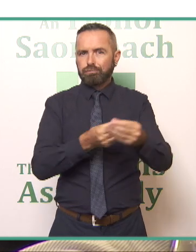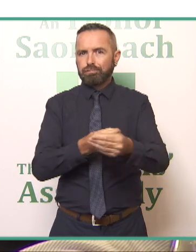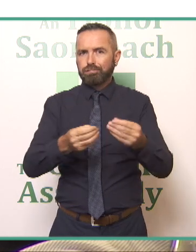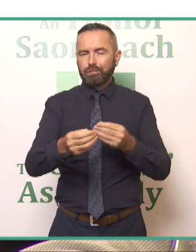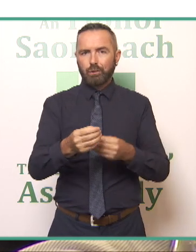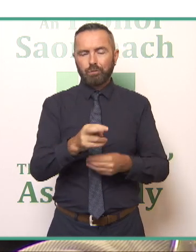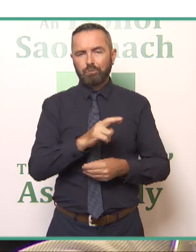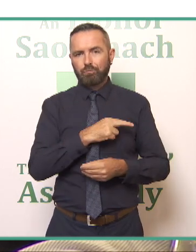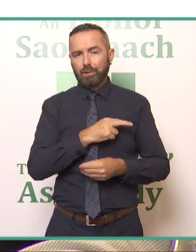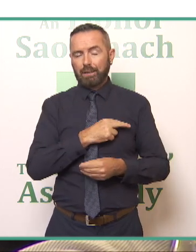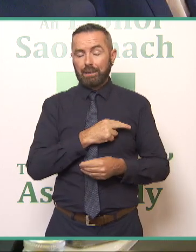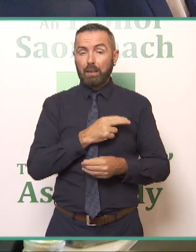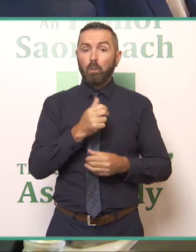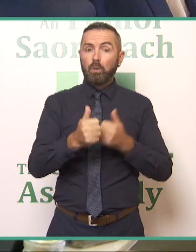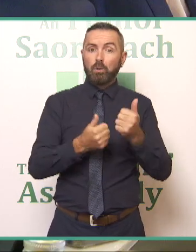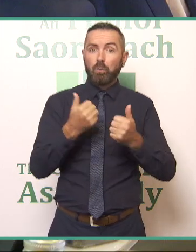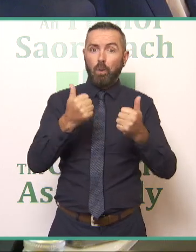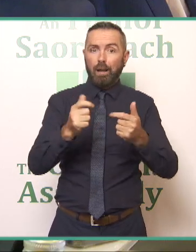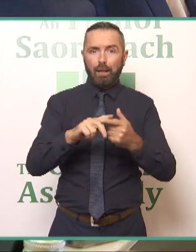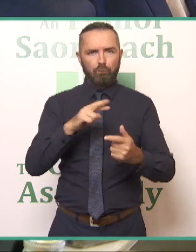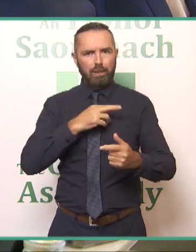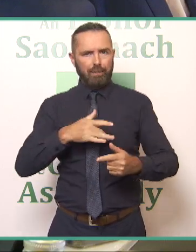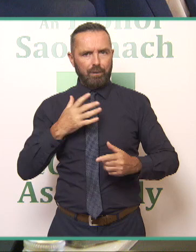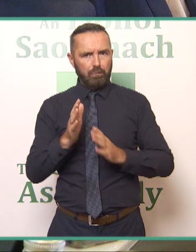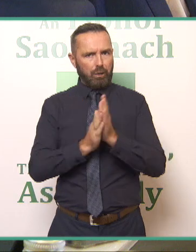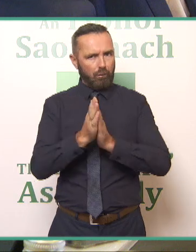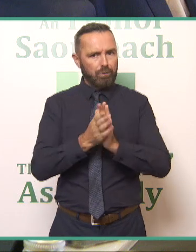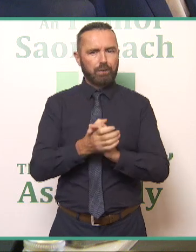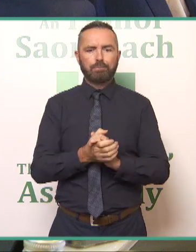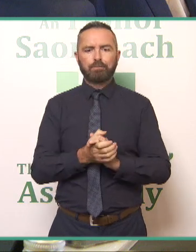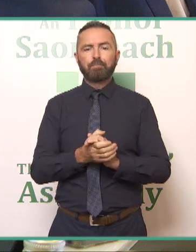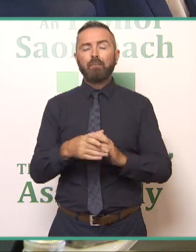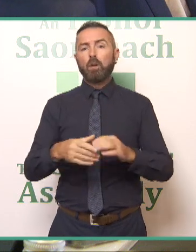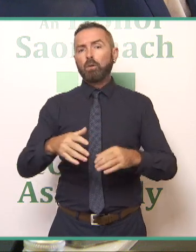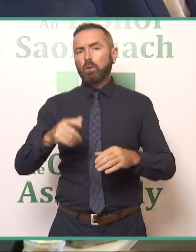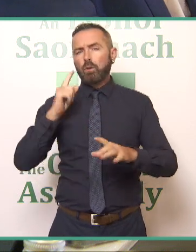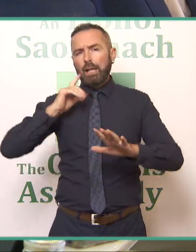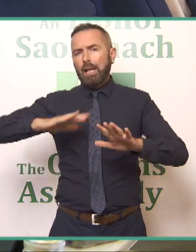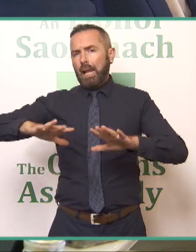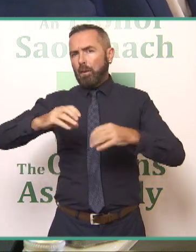well. It's really encouraging and so the land is owned by the state through the company or the land is owned by the company privately.